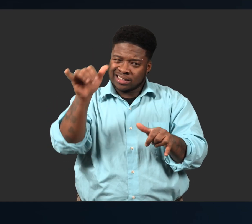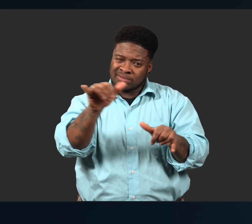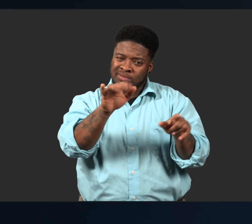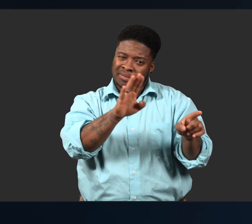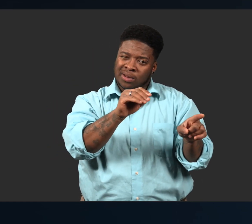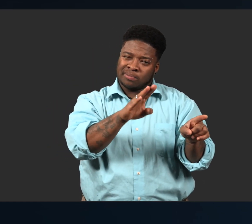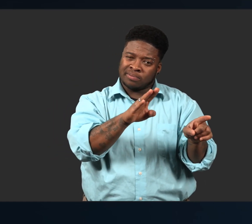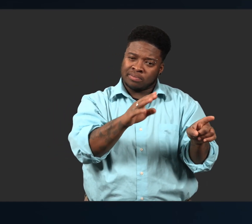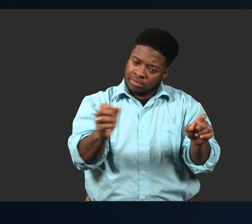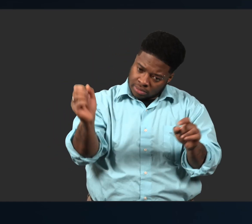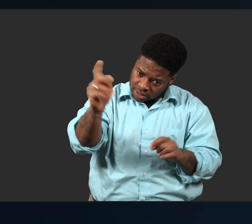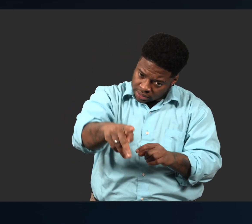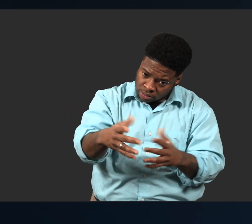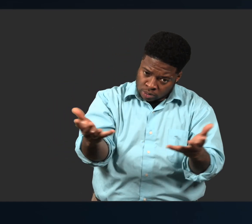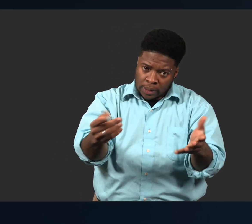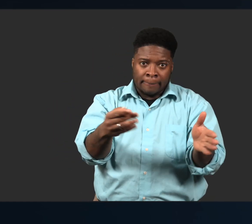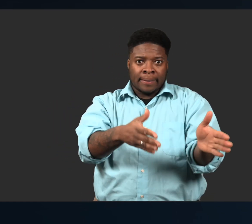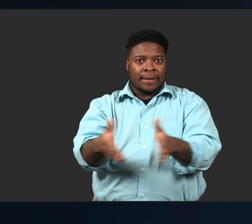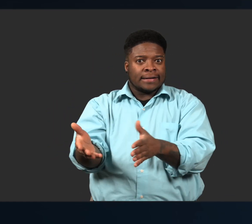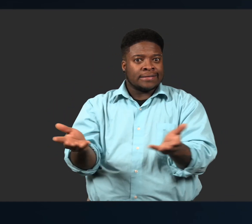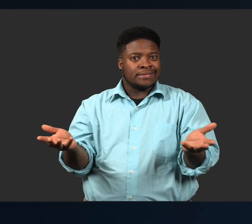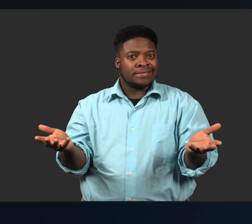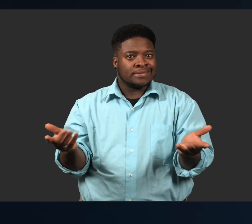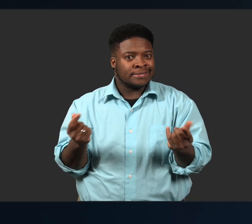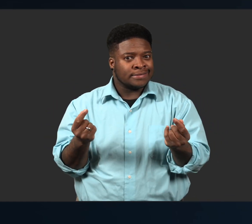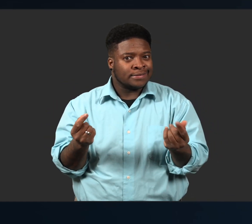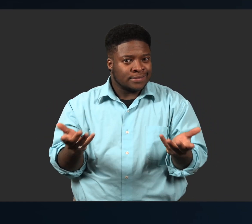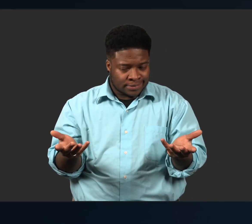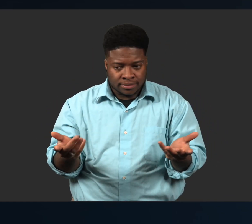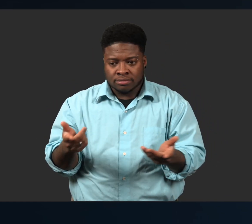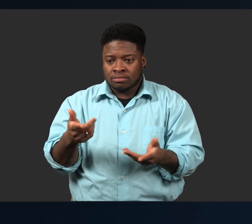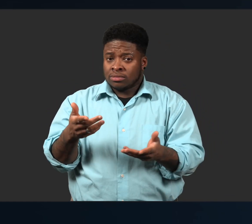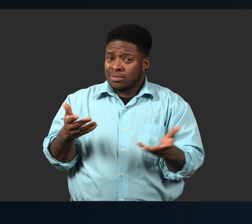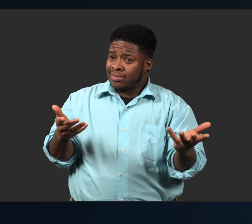what her plans are post-treatment (in the same way that Bob was asked about his plans post-treatment).